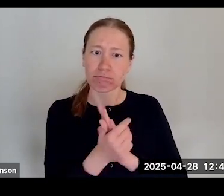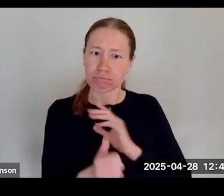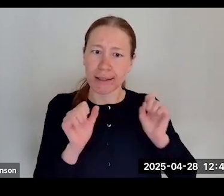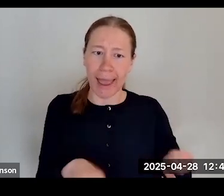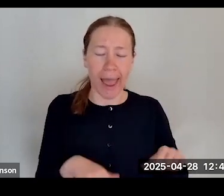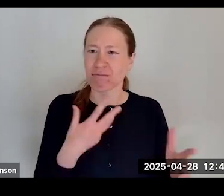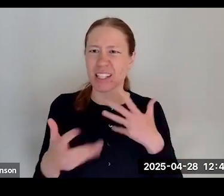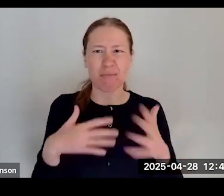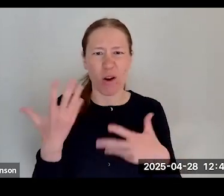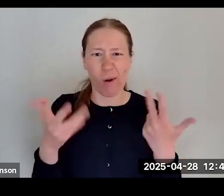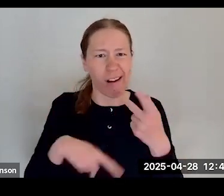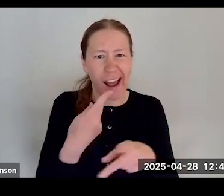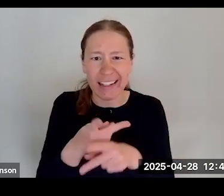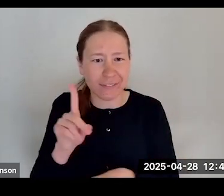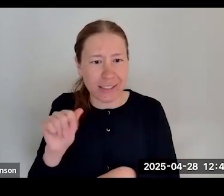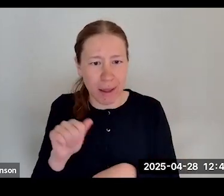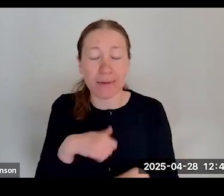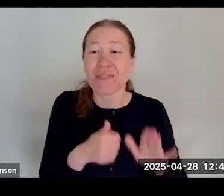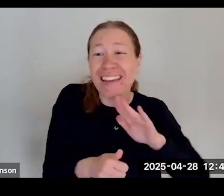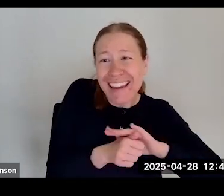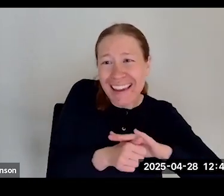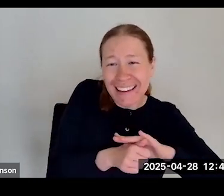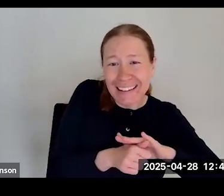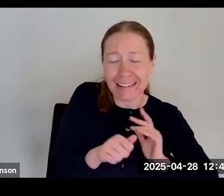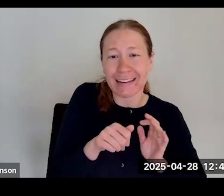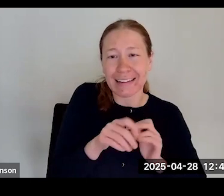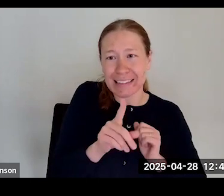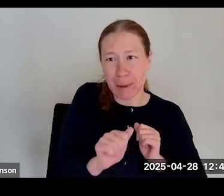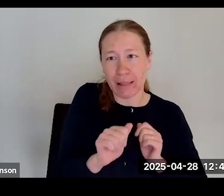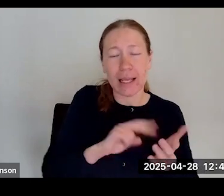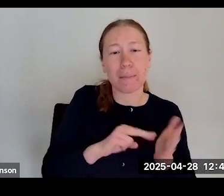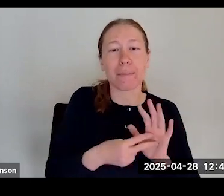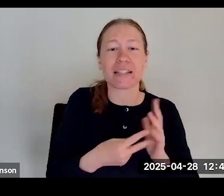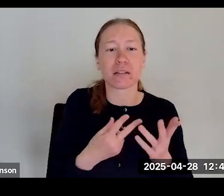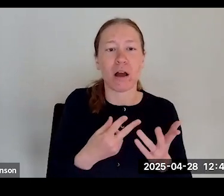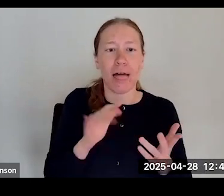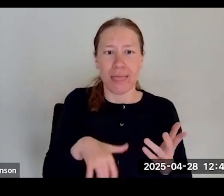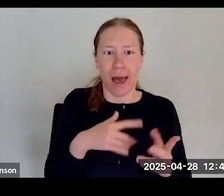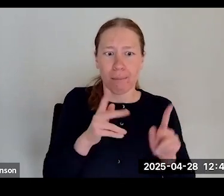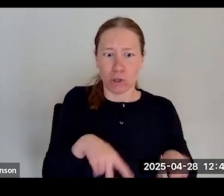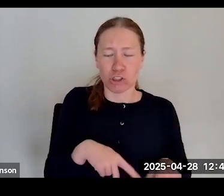Hidden disability can imply that the person with a disability is purposefully withholding this information.